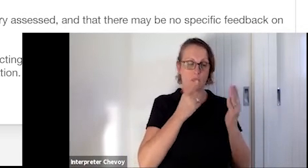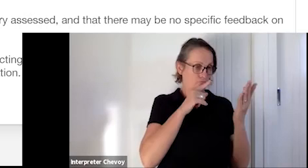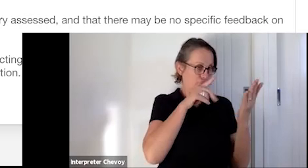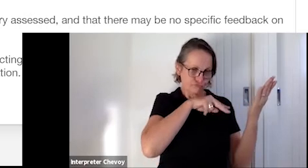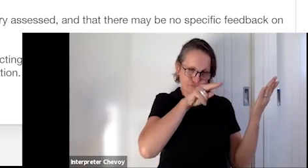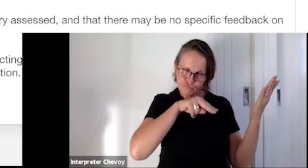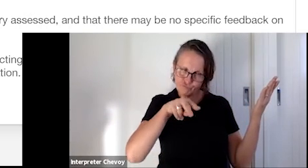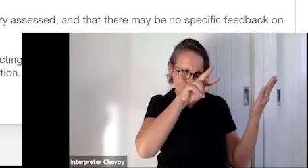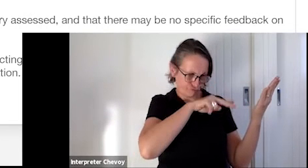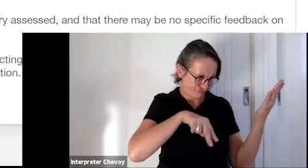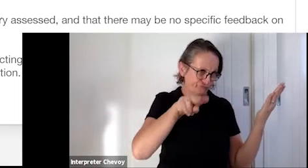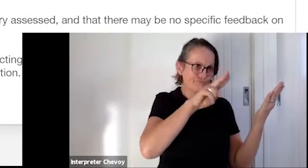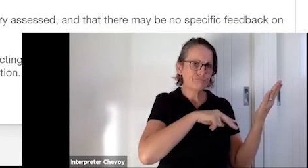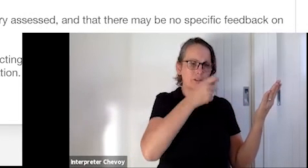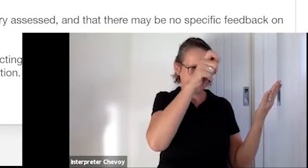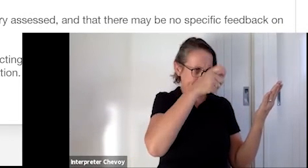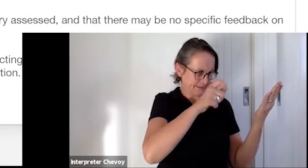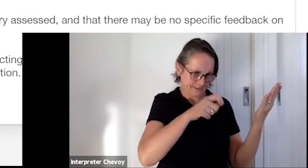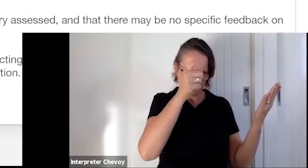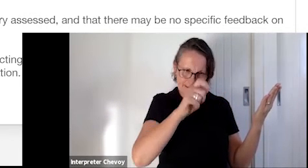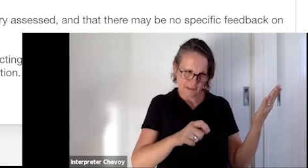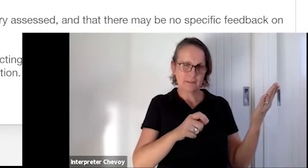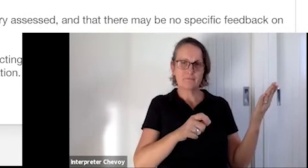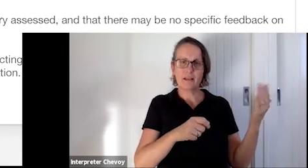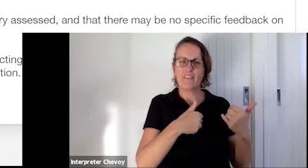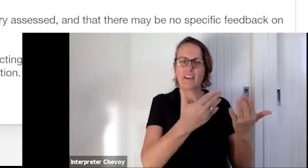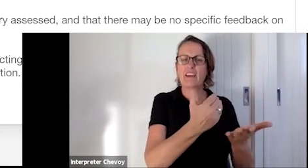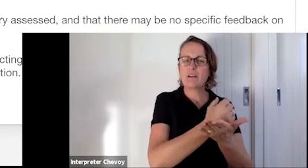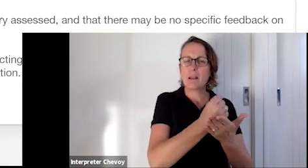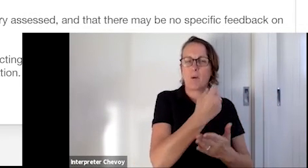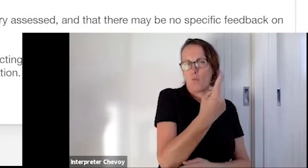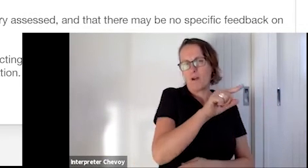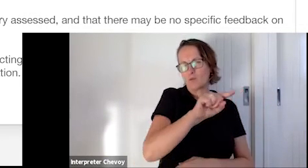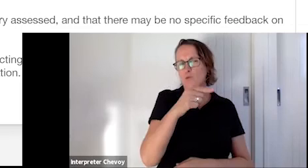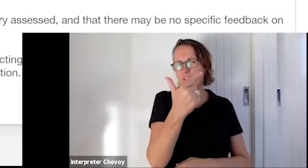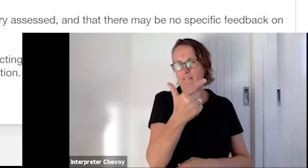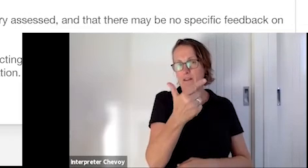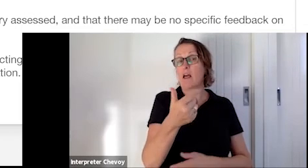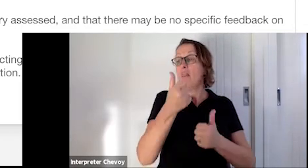And then we come together, the peers all come together. We're working out various ways at doing